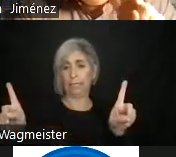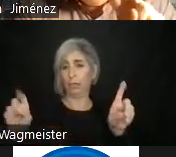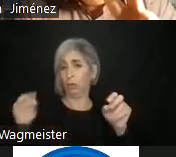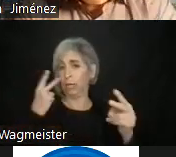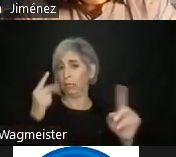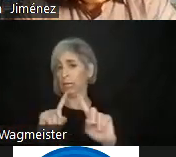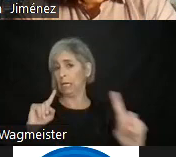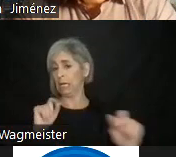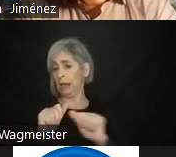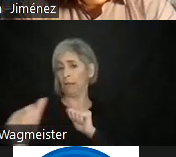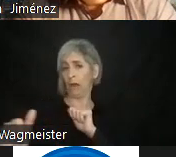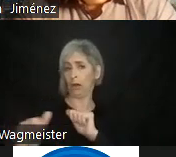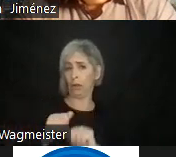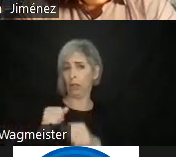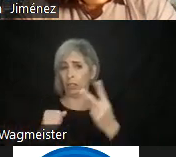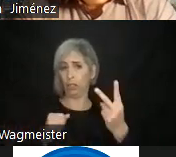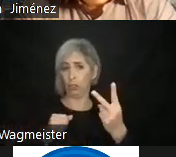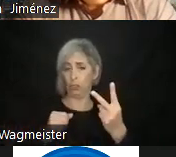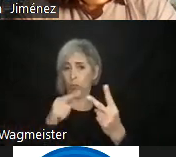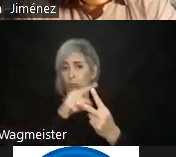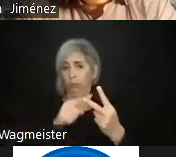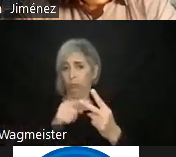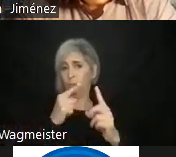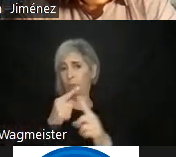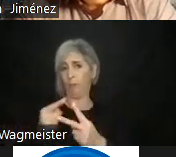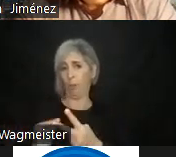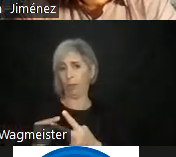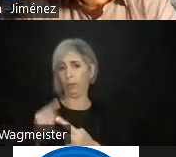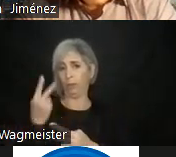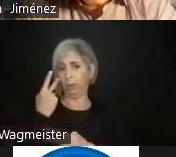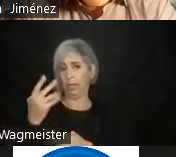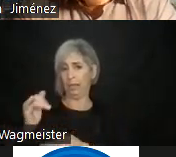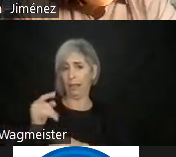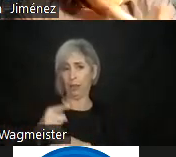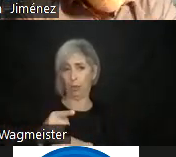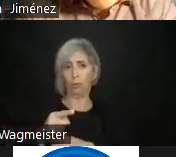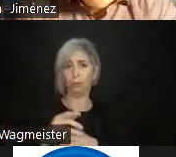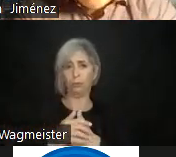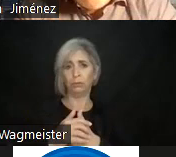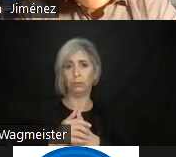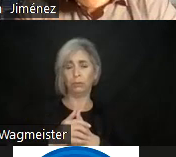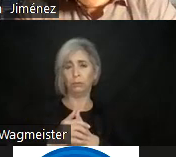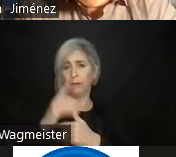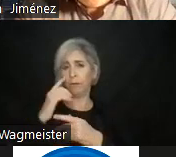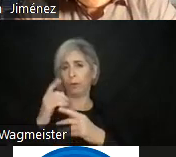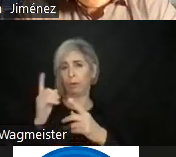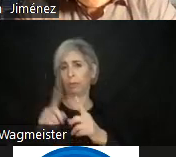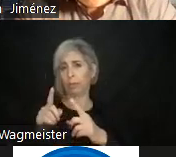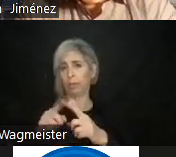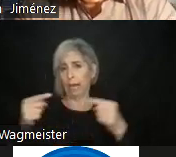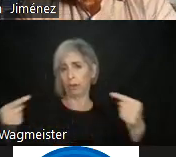the two key points for visual contrast. Also for visual contrast, in a corridor,